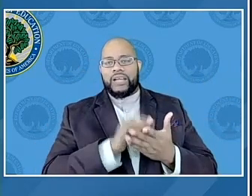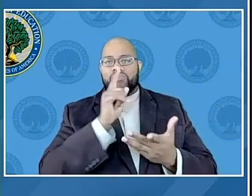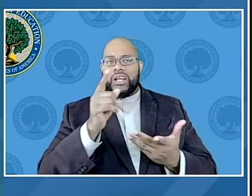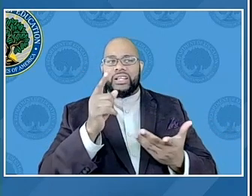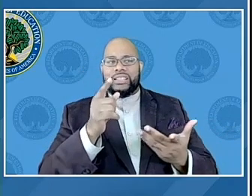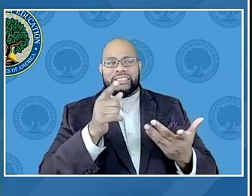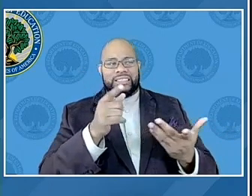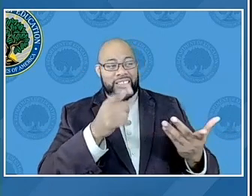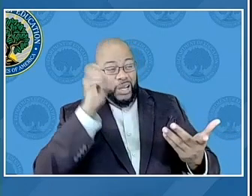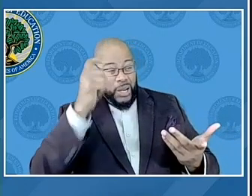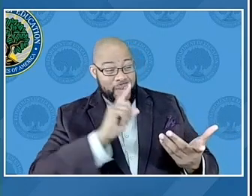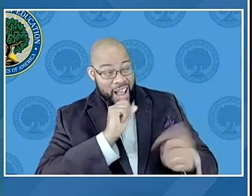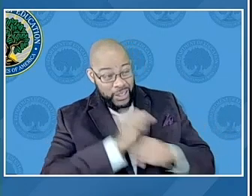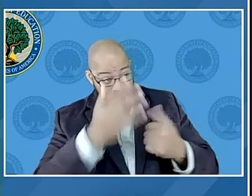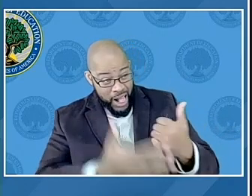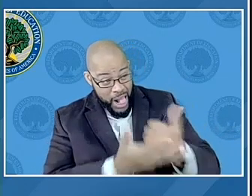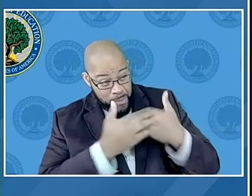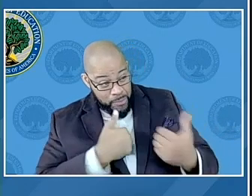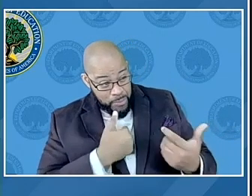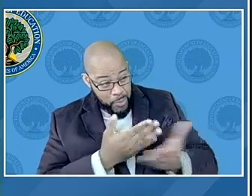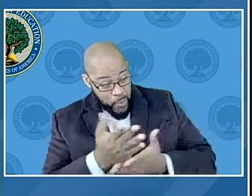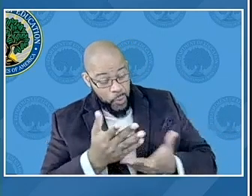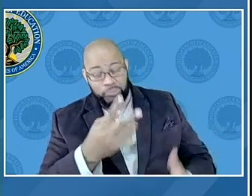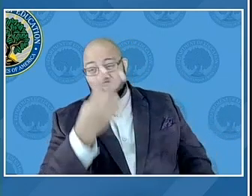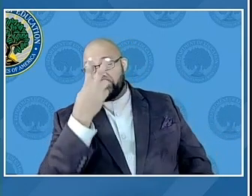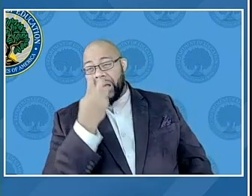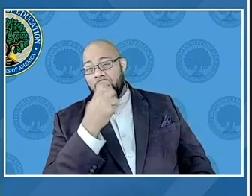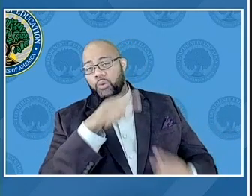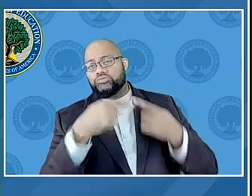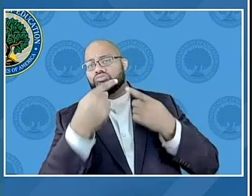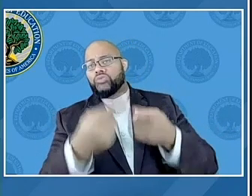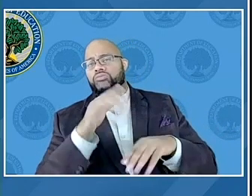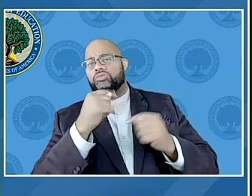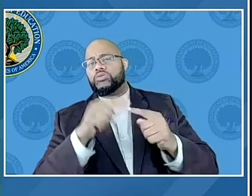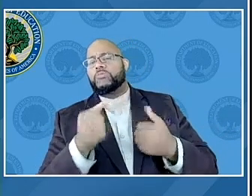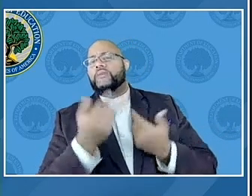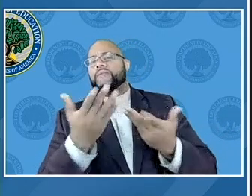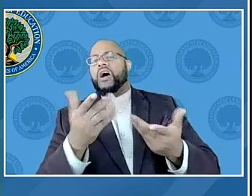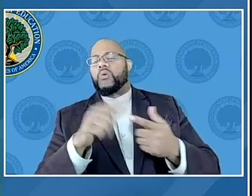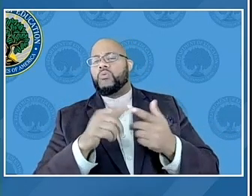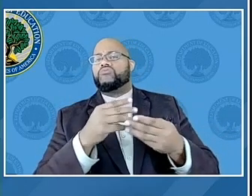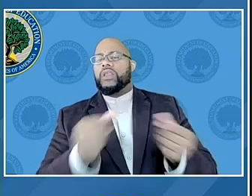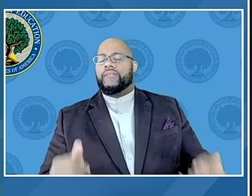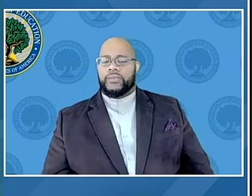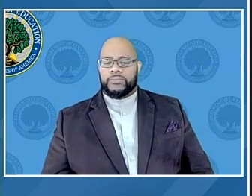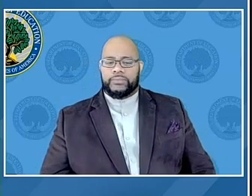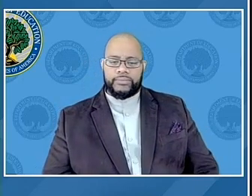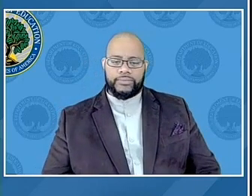actually going to follow through when they're struggling on providing them with relief. So I would- I wanted to note that